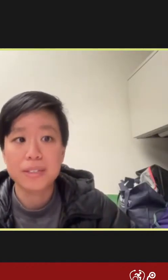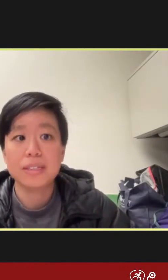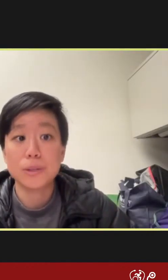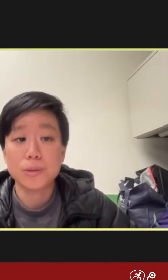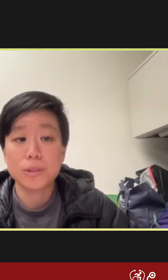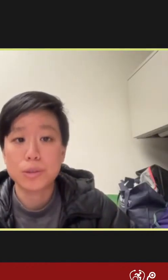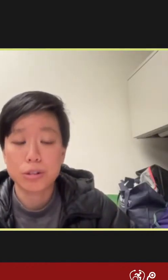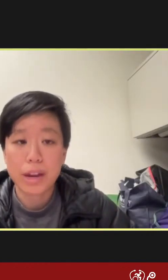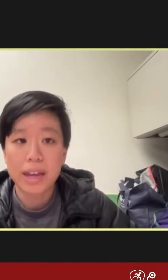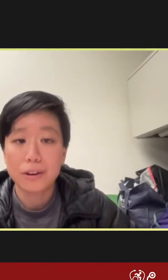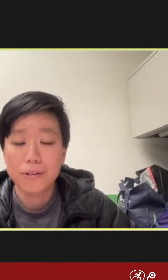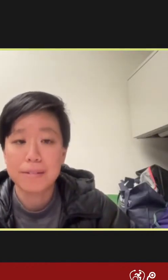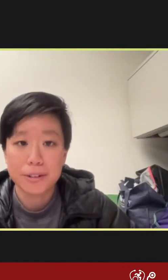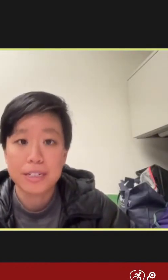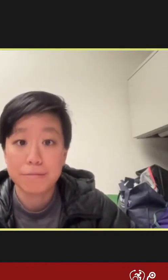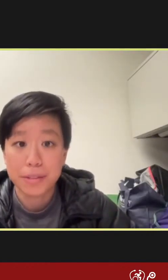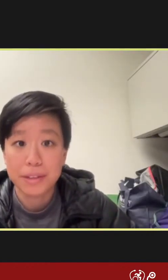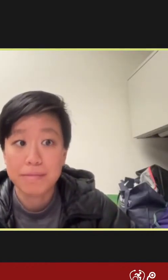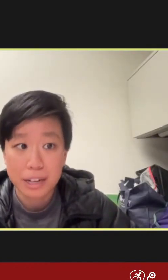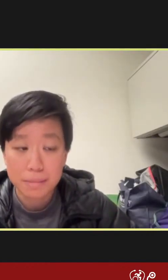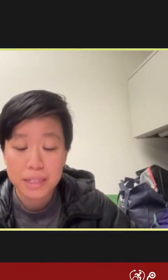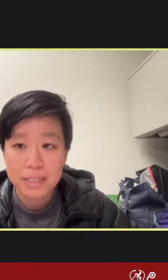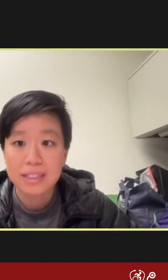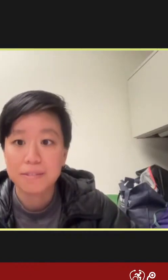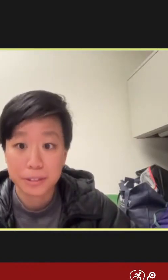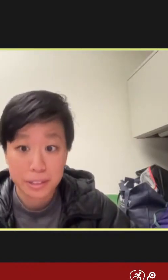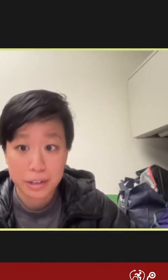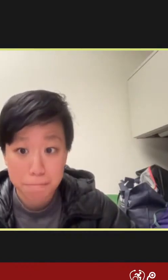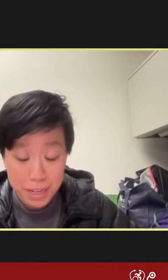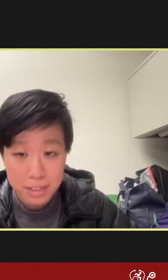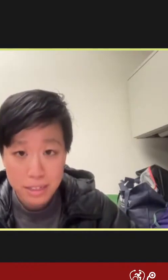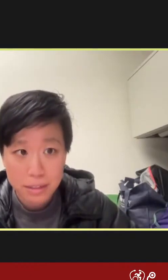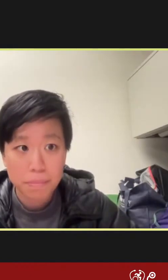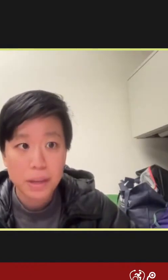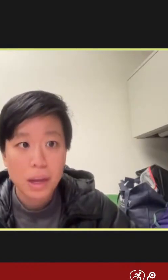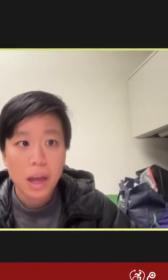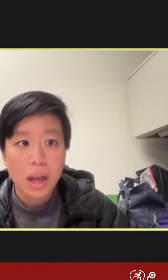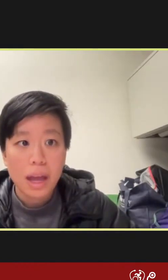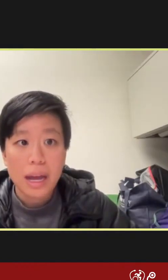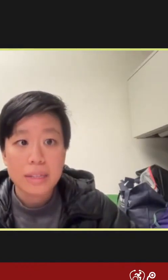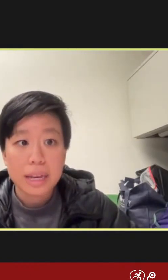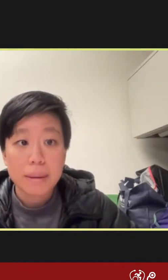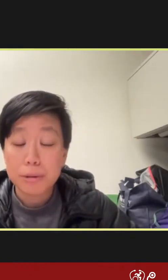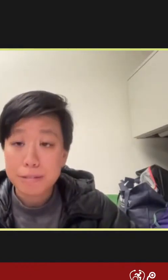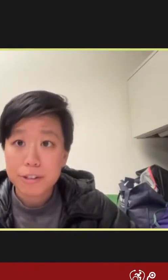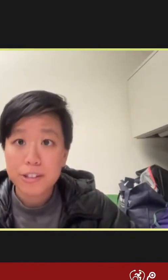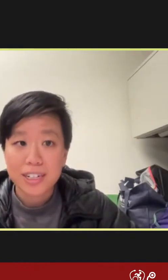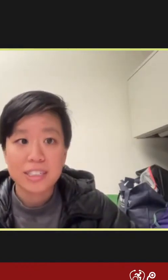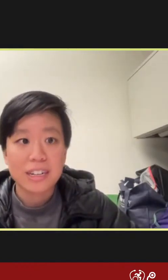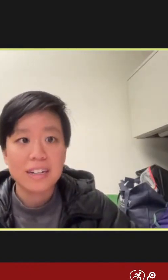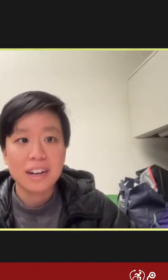to create neurodiversity friendly environments in the field of medicine. As a brief introduction, Dr.